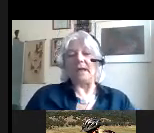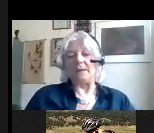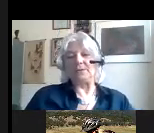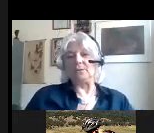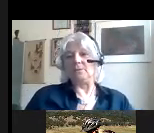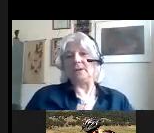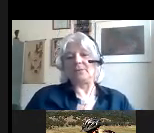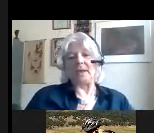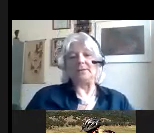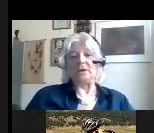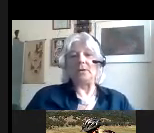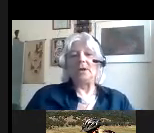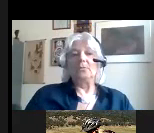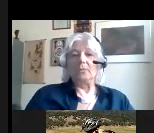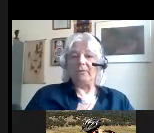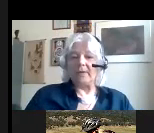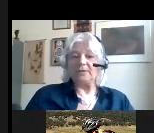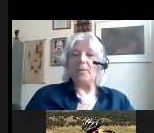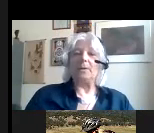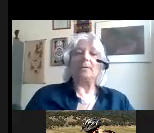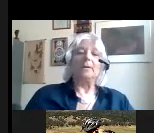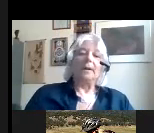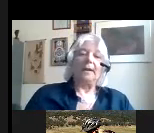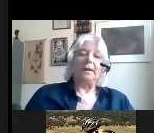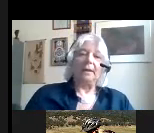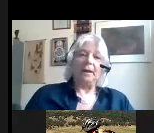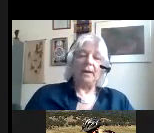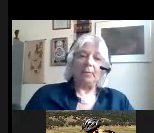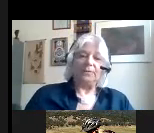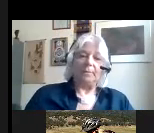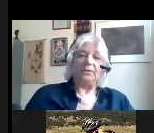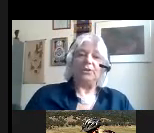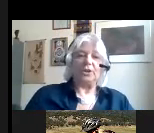to absolutely be a threat. So reflect more and help somebody just share more